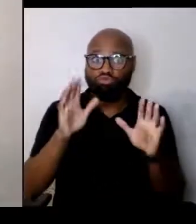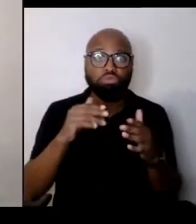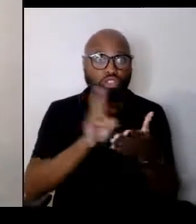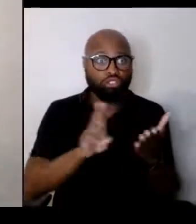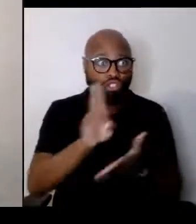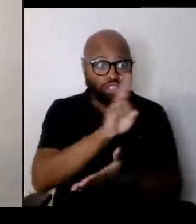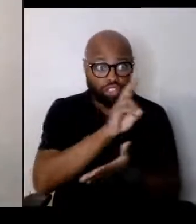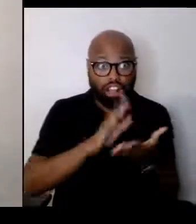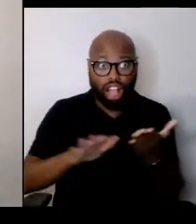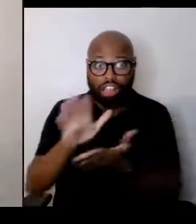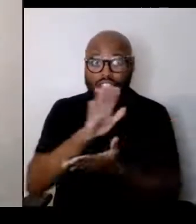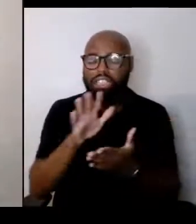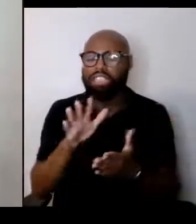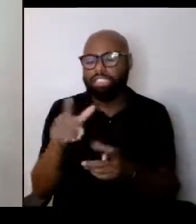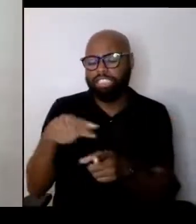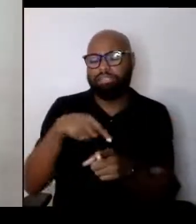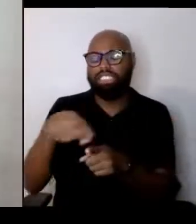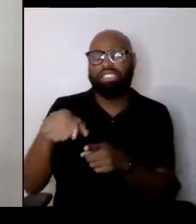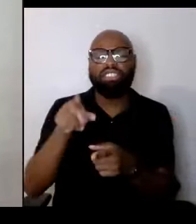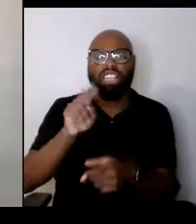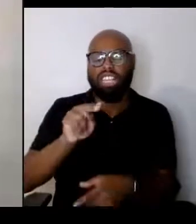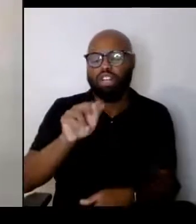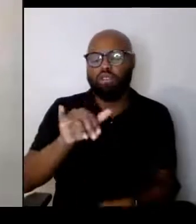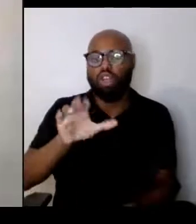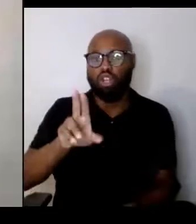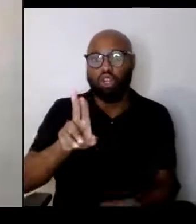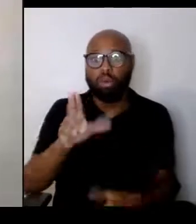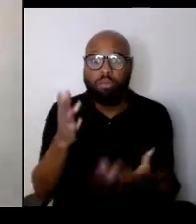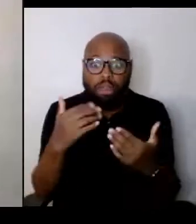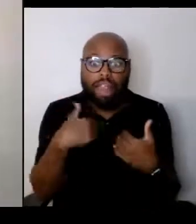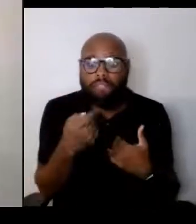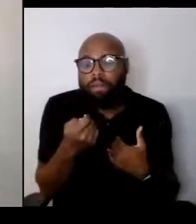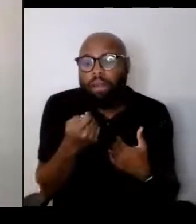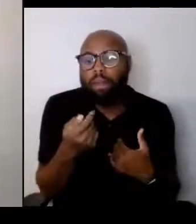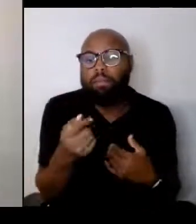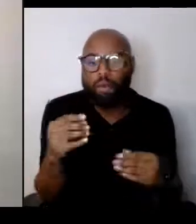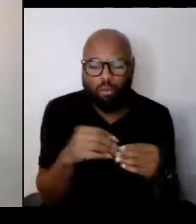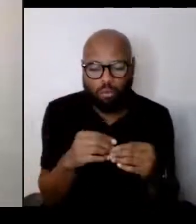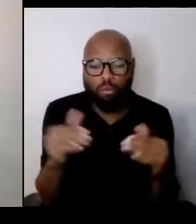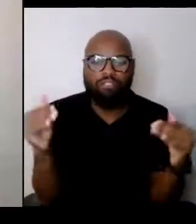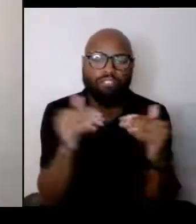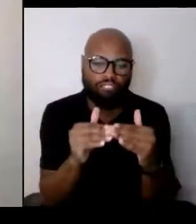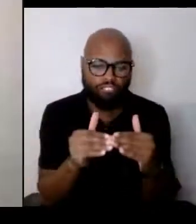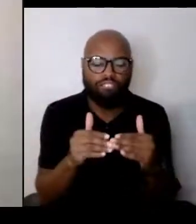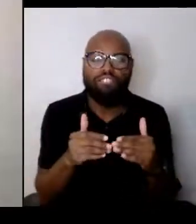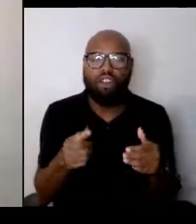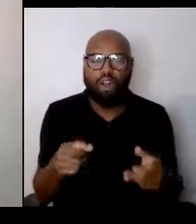I know, okay, they might have a little bit more of a fairer shot of getting in because as you know